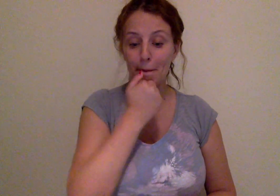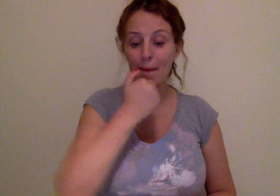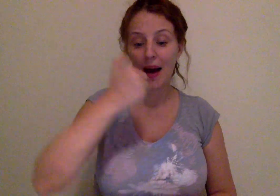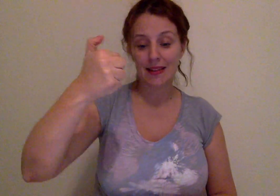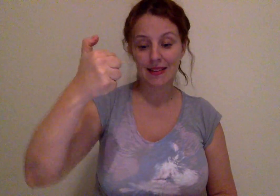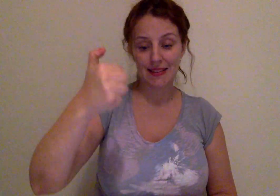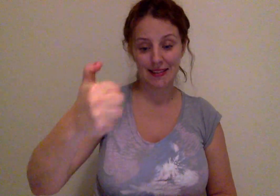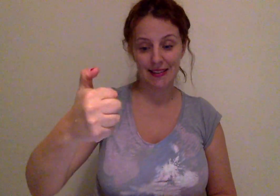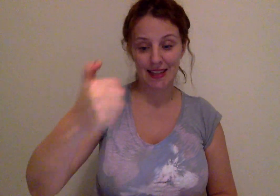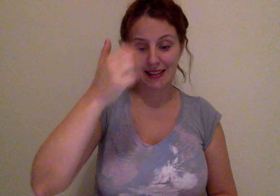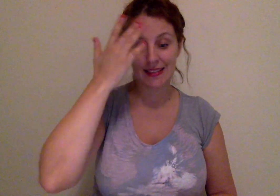Number 6